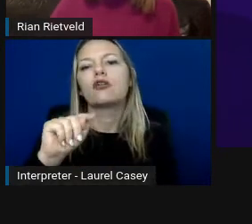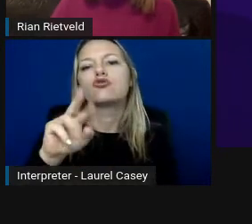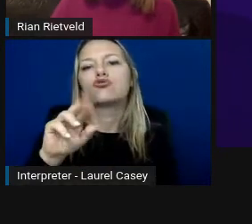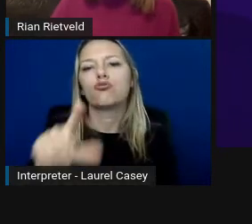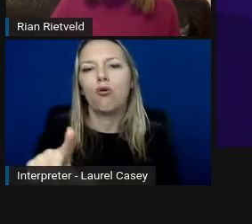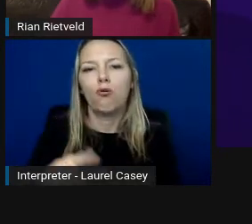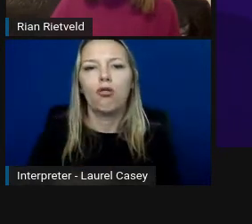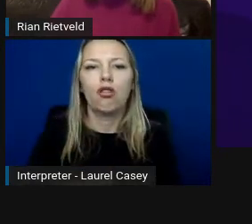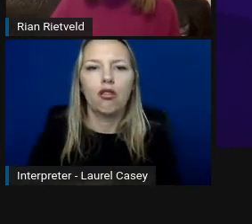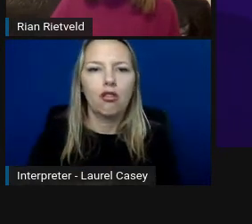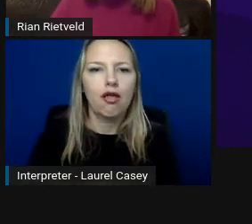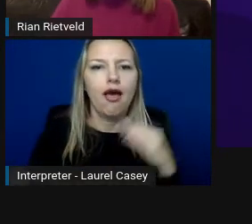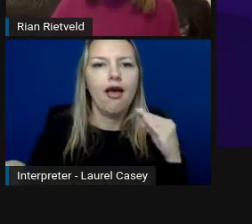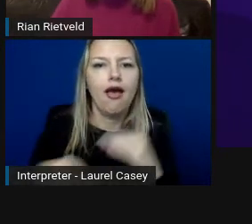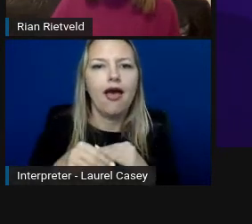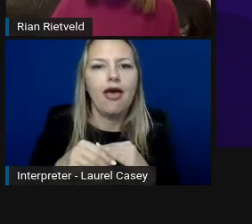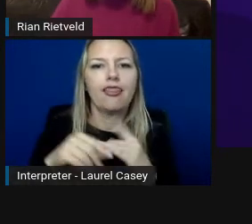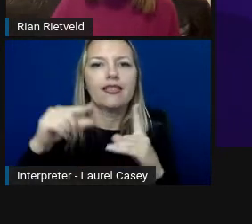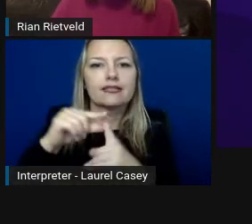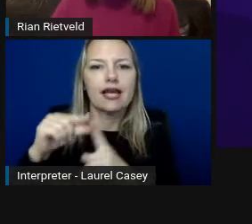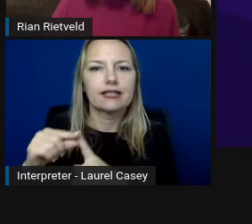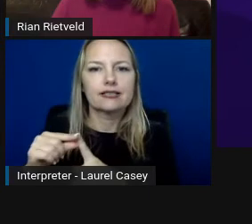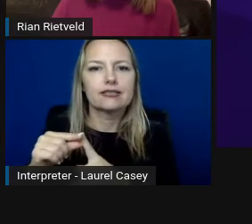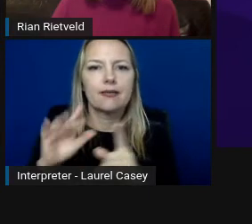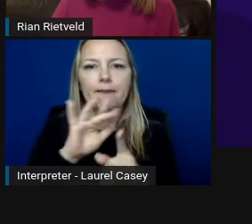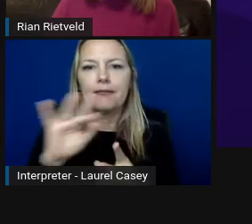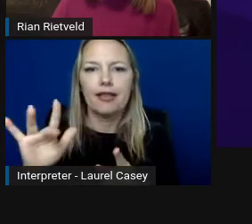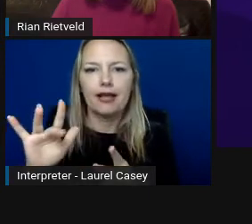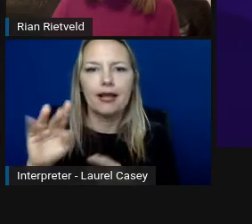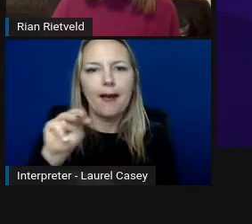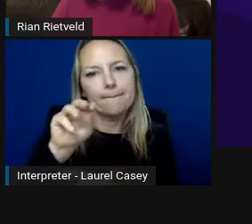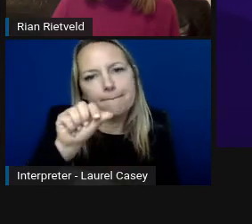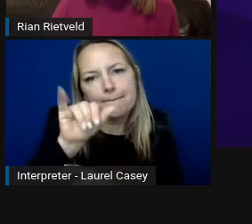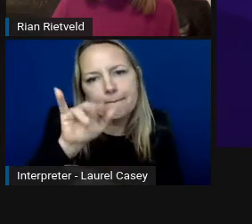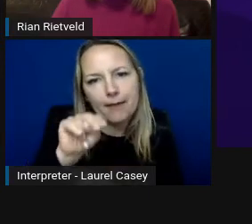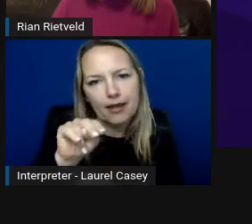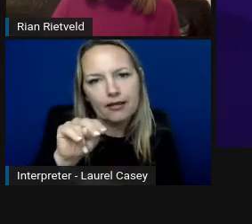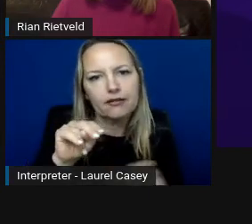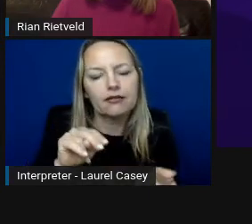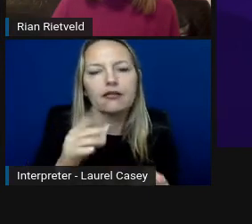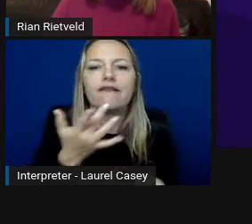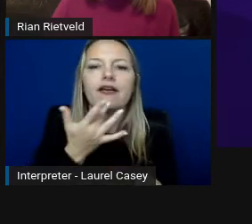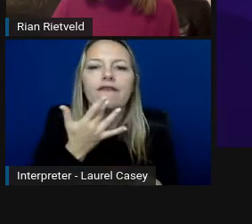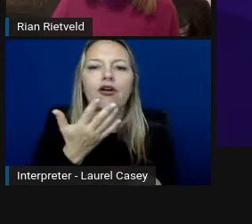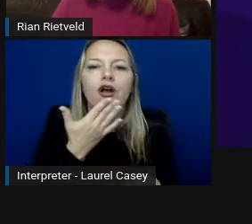Enter text blank name, what's your favorite color? Edit text.